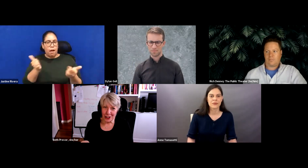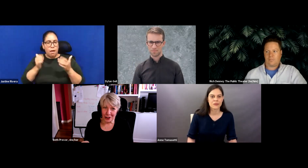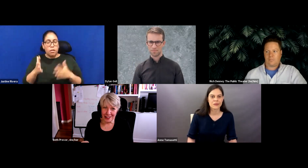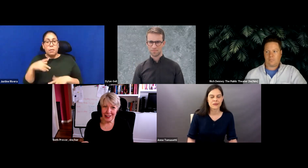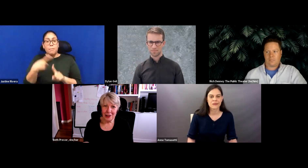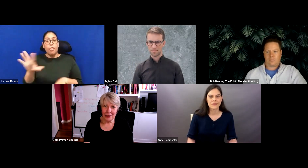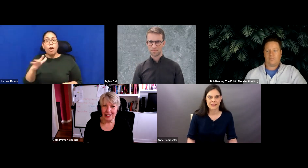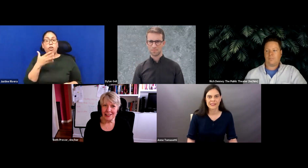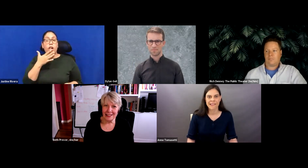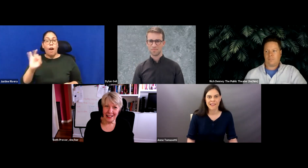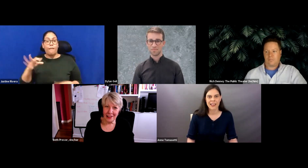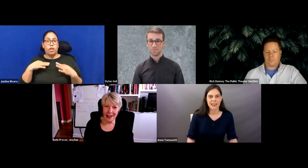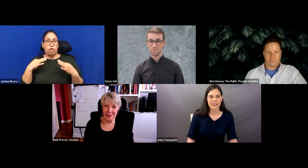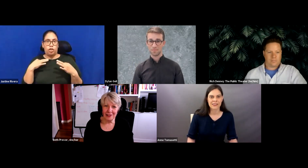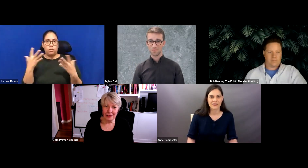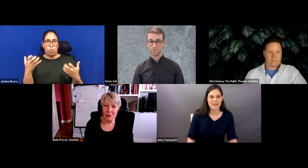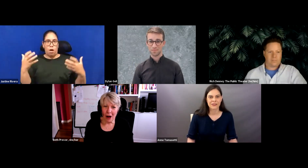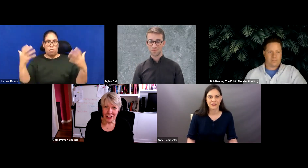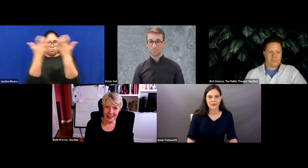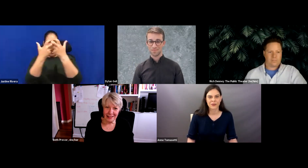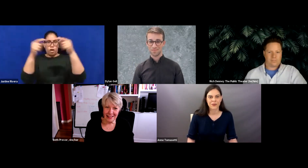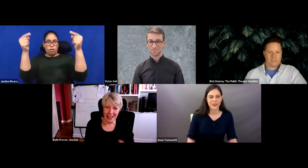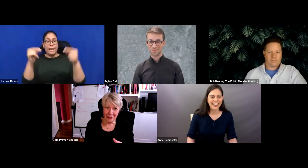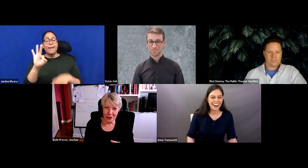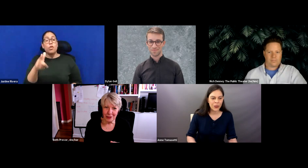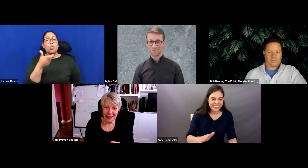their shirts, which after rewatching it this afternoon,